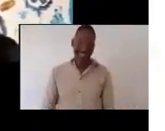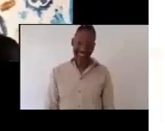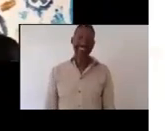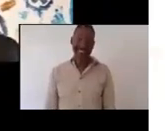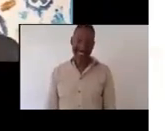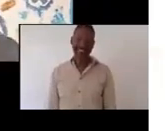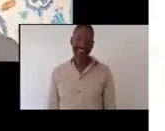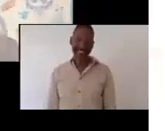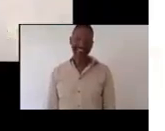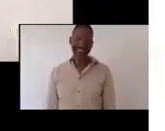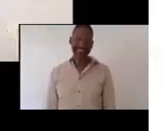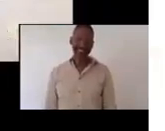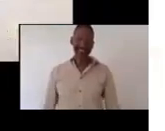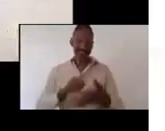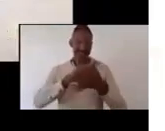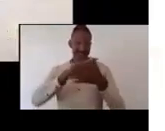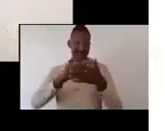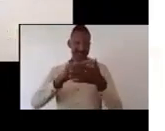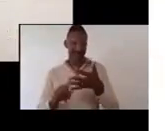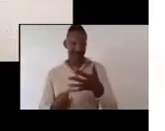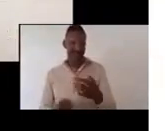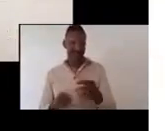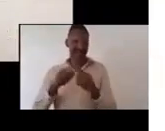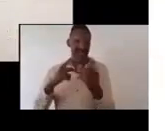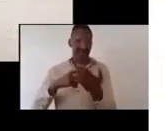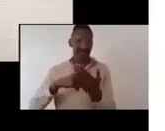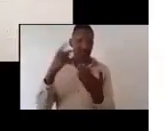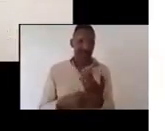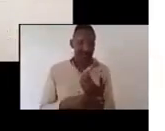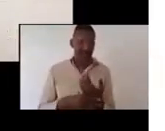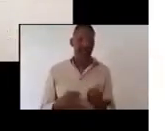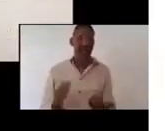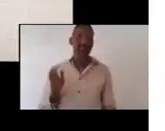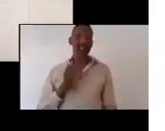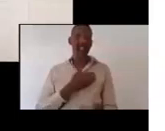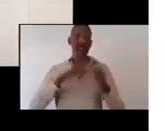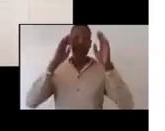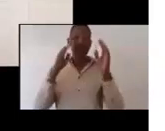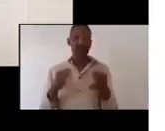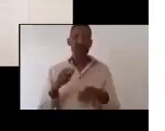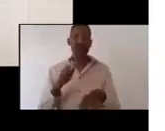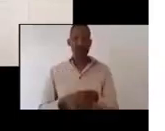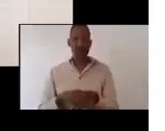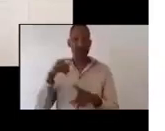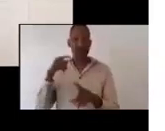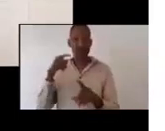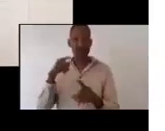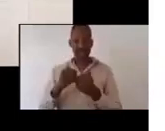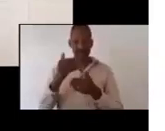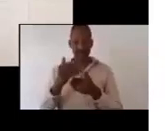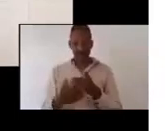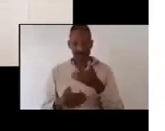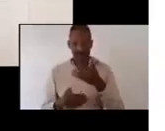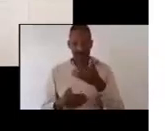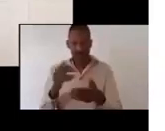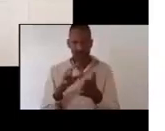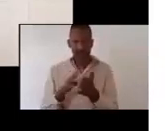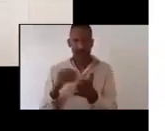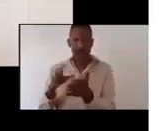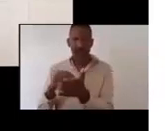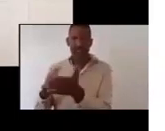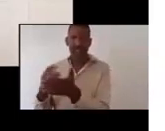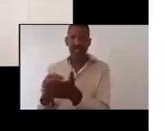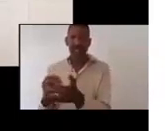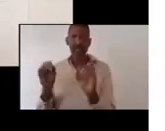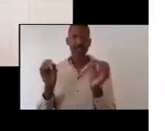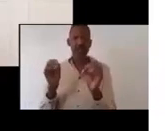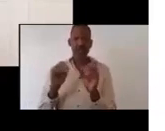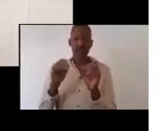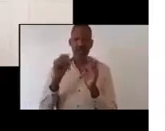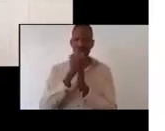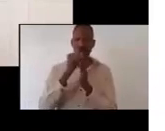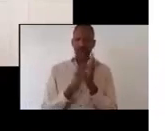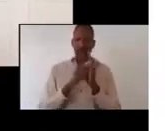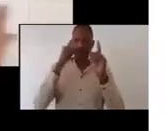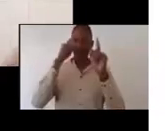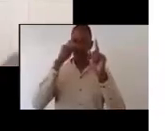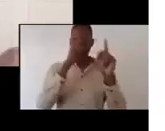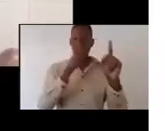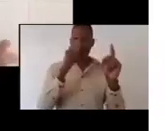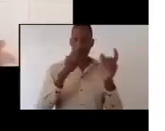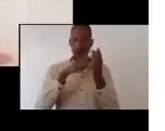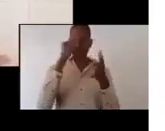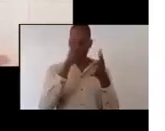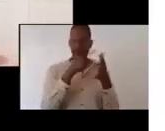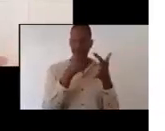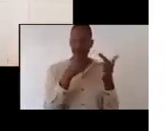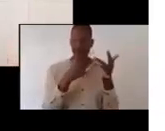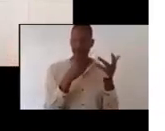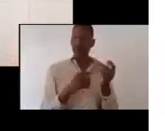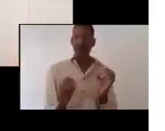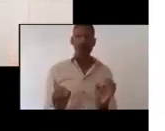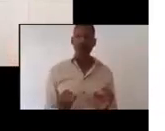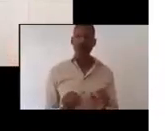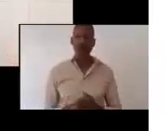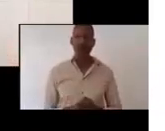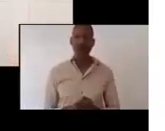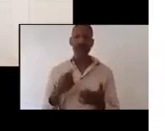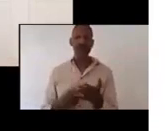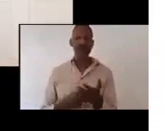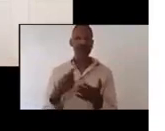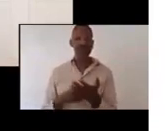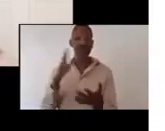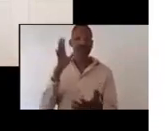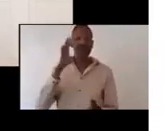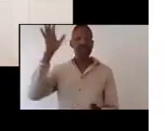In all of these spaces and programs, as Saki said, our focus is more on the process of learning than a specific end results. It is common for adults to ask how certain activity we're doing qualifies as steam, and they want their child to get the right